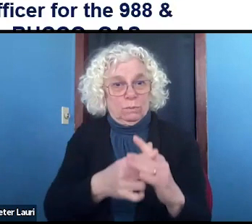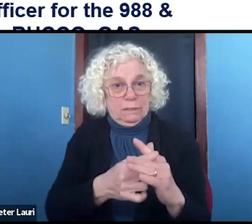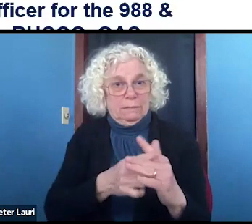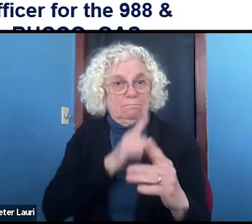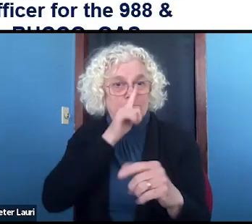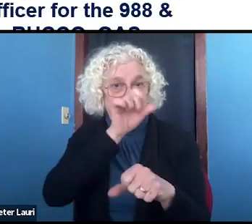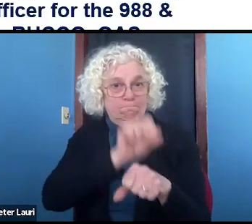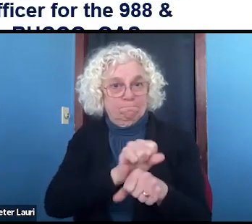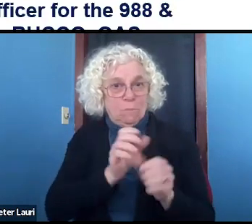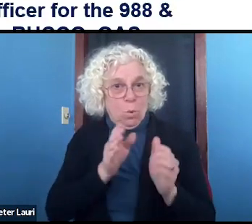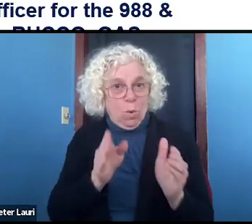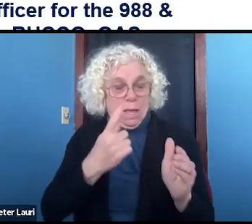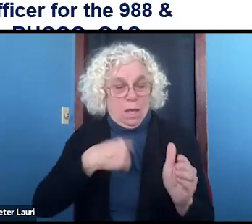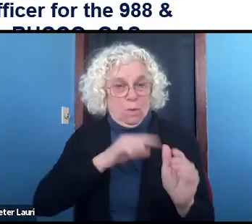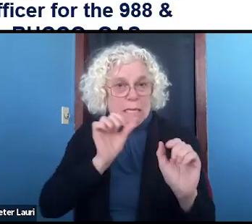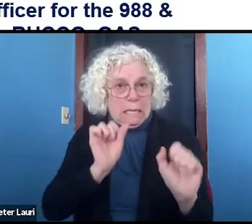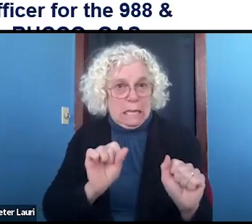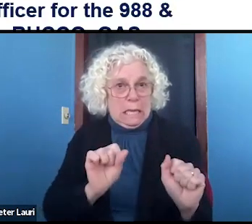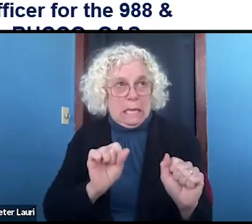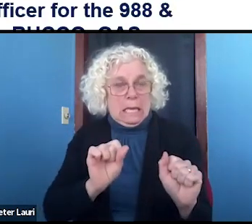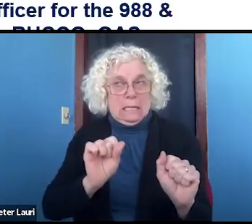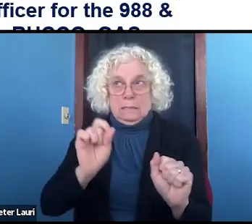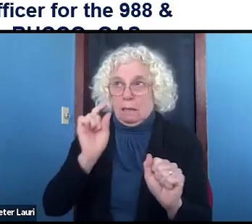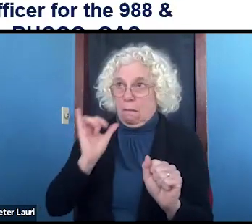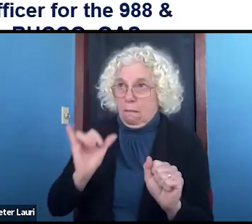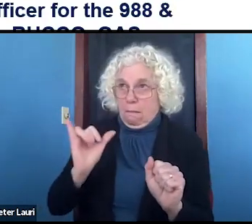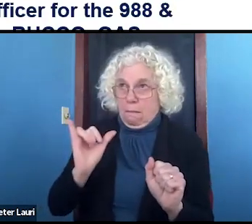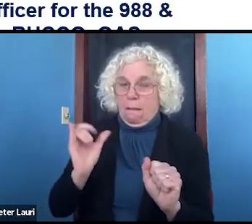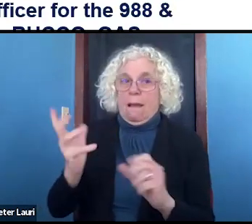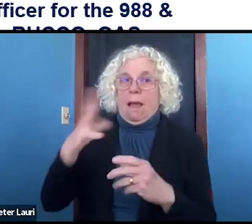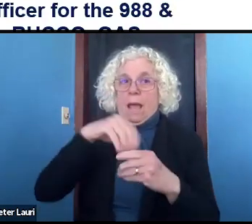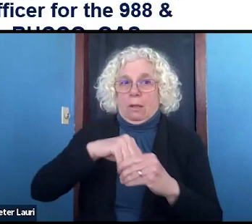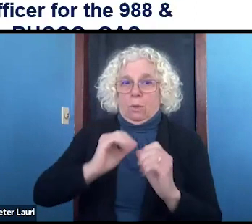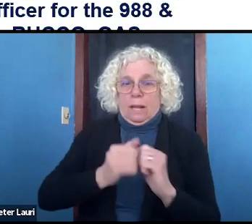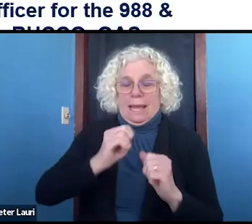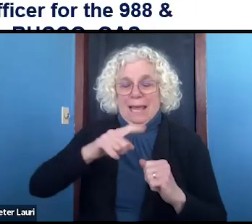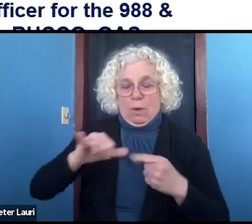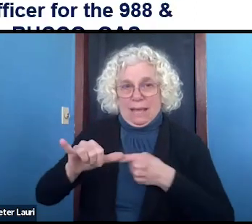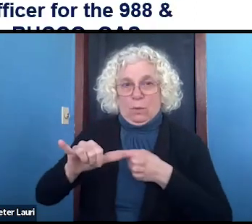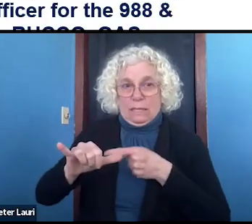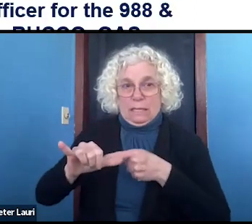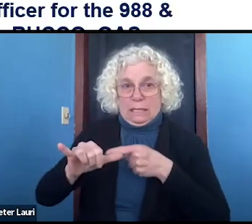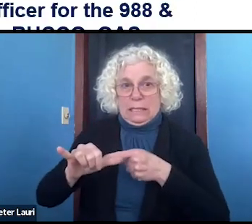in which we can all drive this message together. Equity is critical to the work that we do.